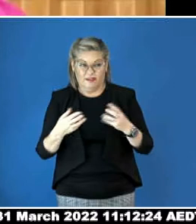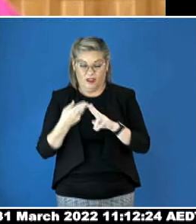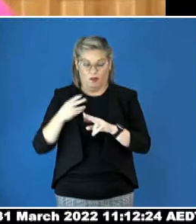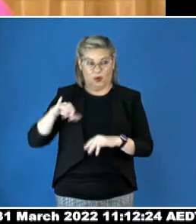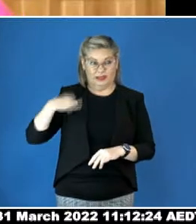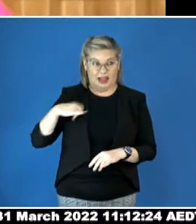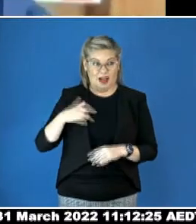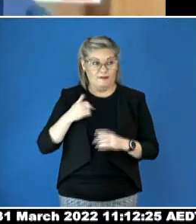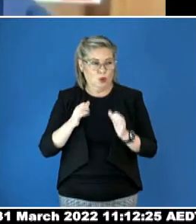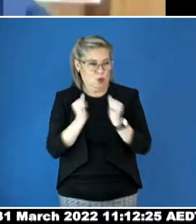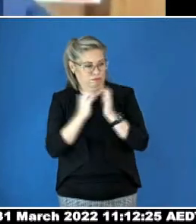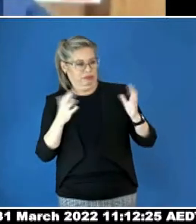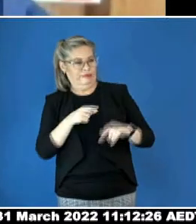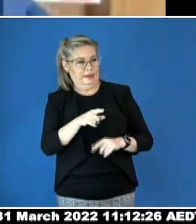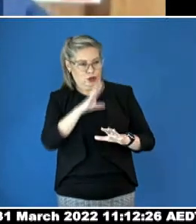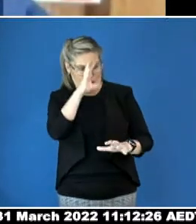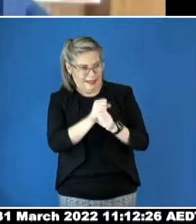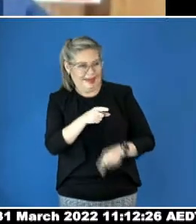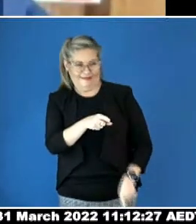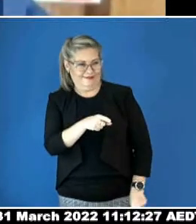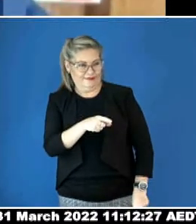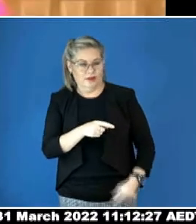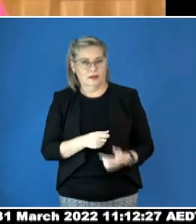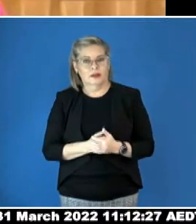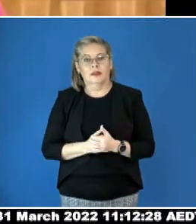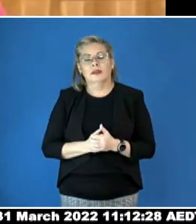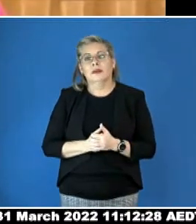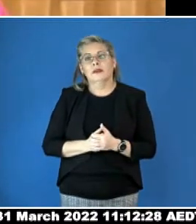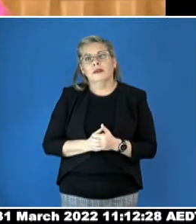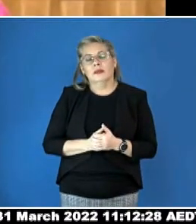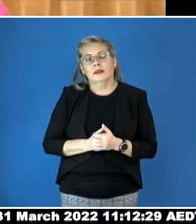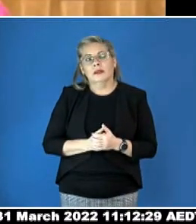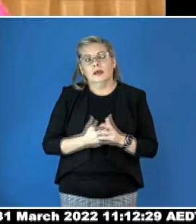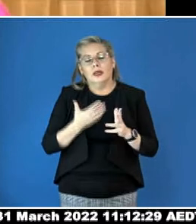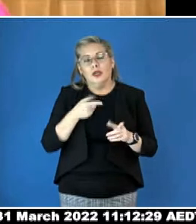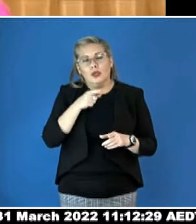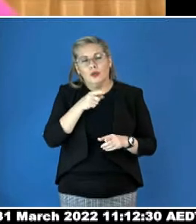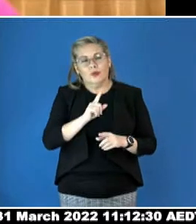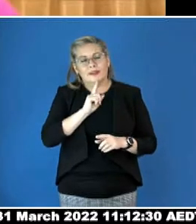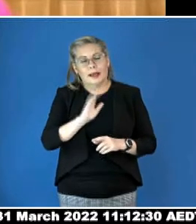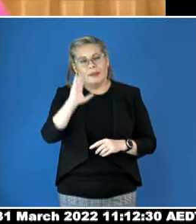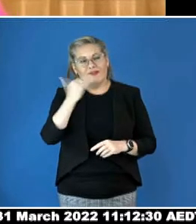Yeah. MS EASTMAN: So when they didn't believe you, you said it made you feel unsafe